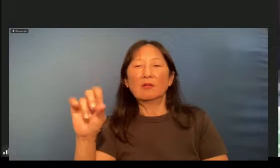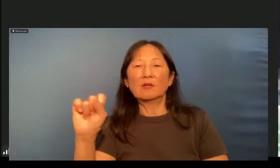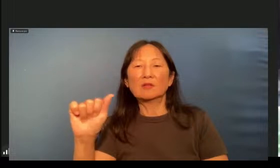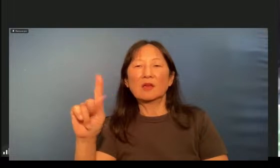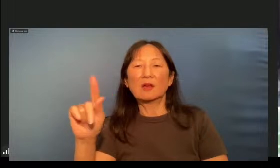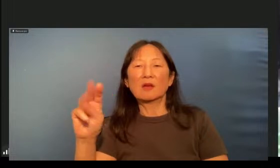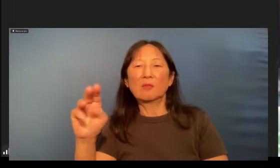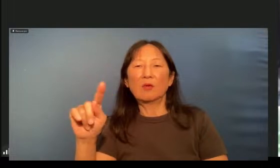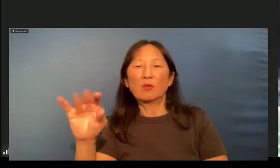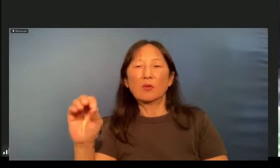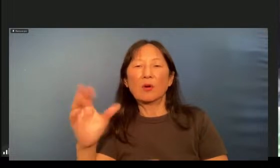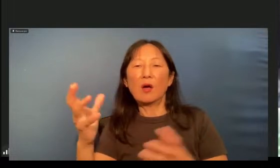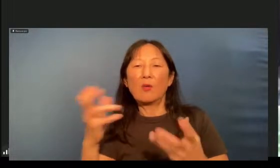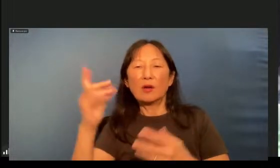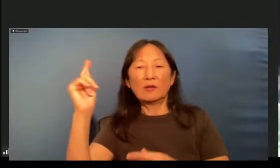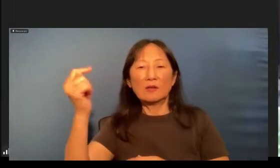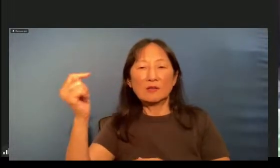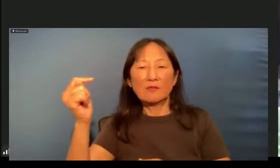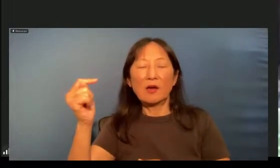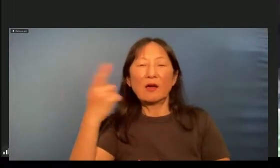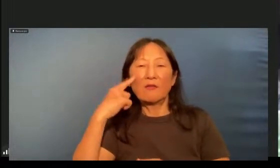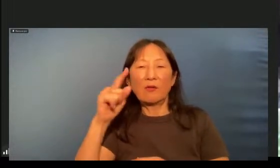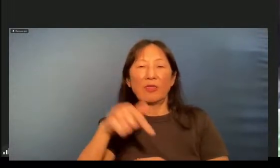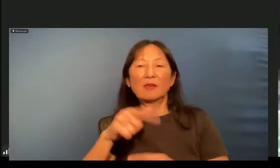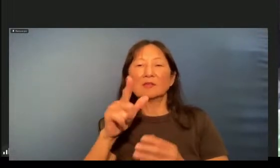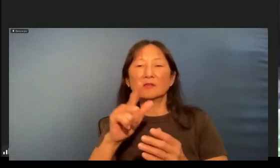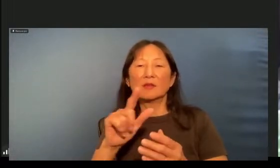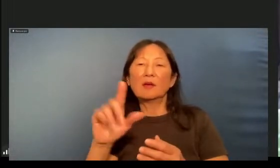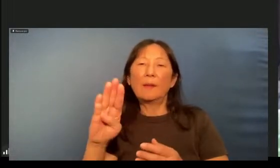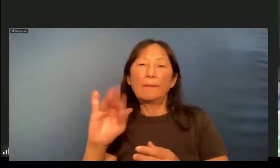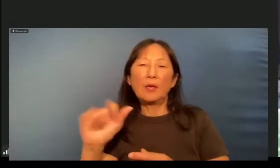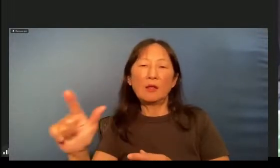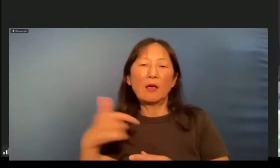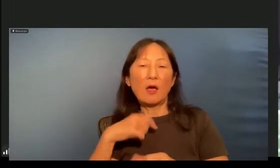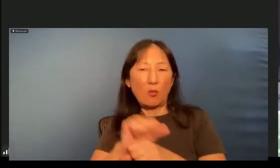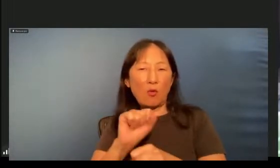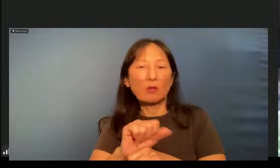I just want to testify in this bill. Very important. I worked on this bill actually